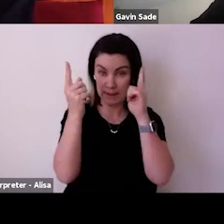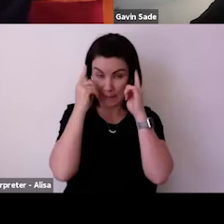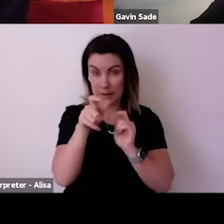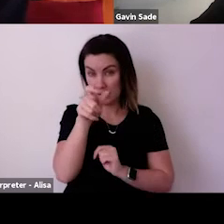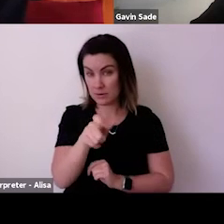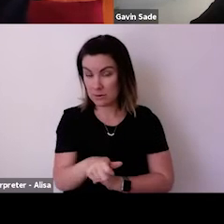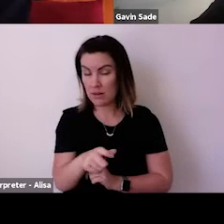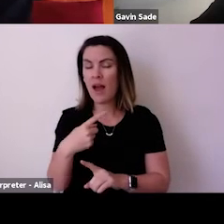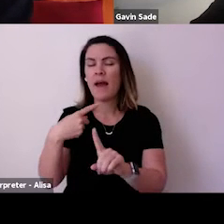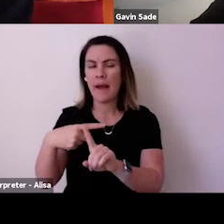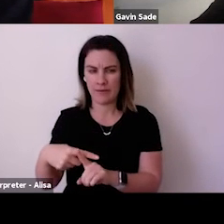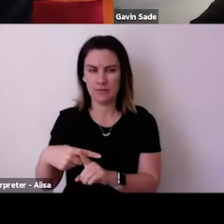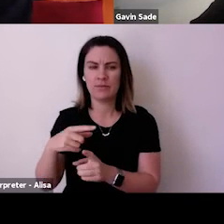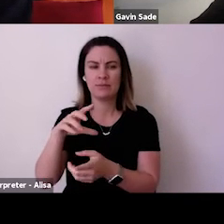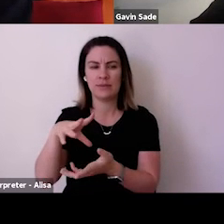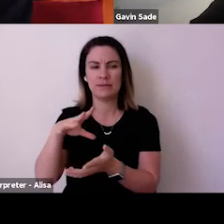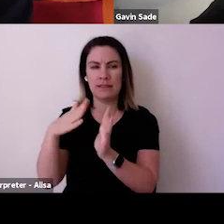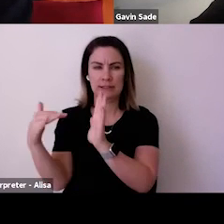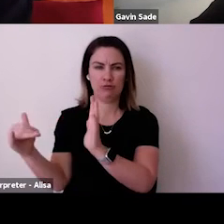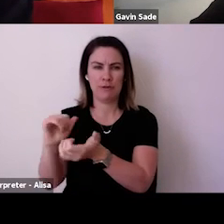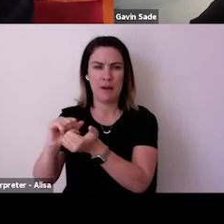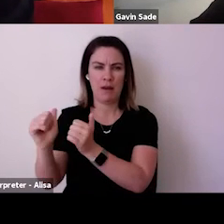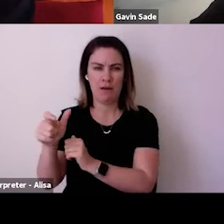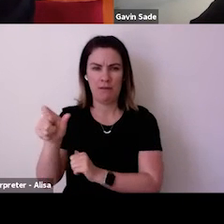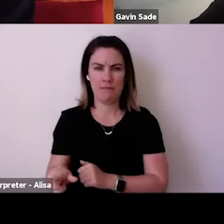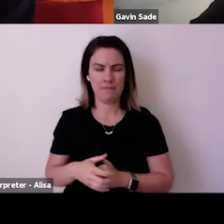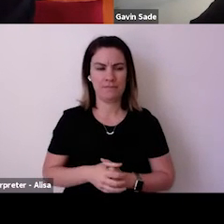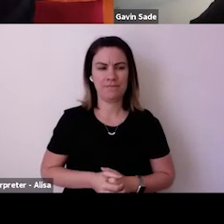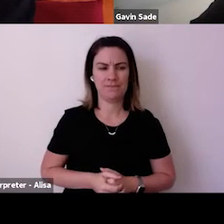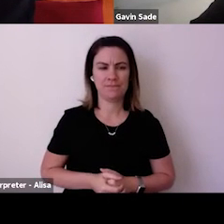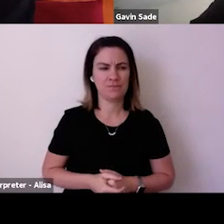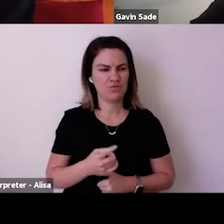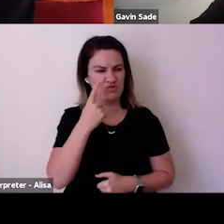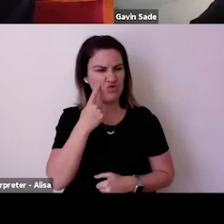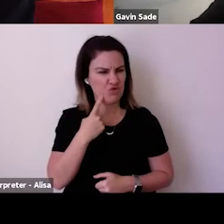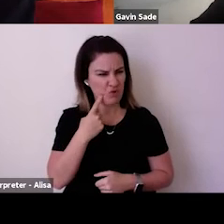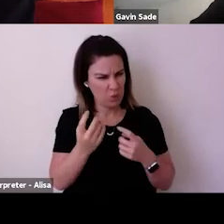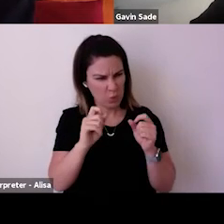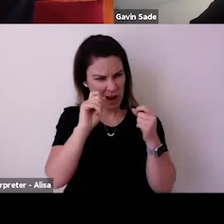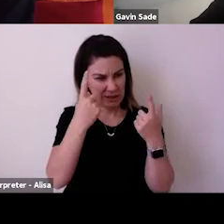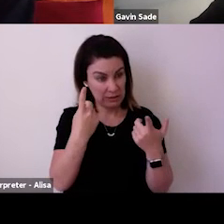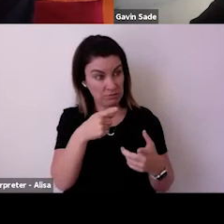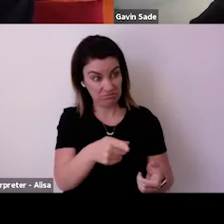The research sought to understand the value of participation in situated greater practice. The student, staff and industry partners.